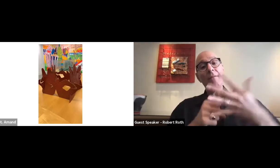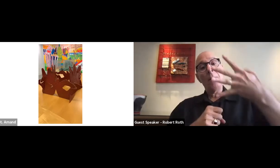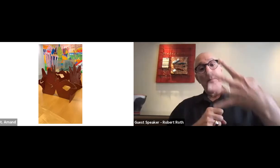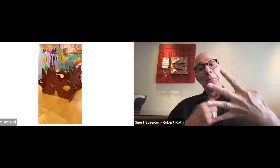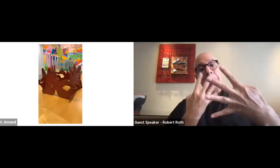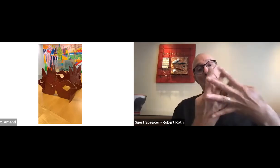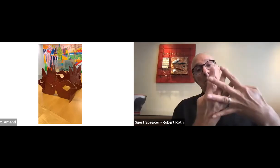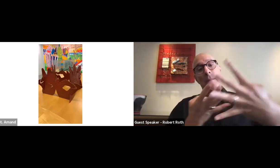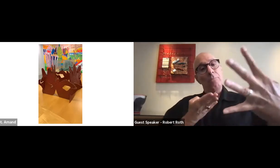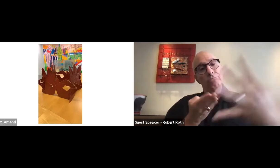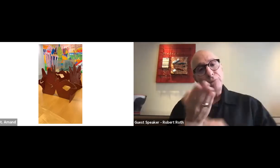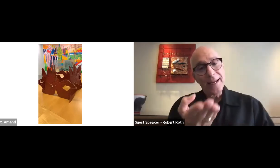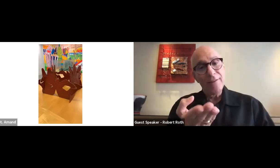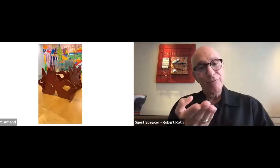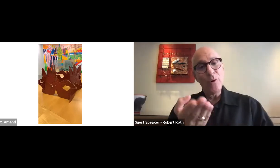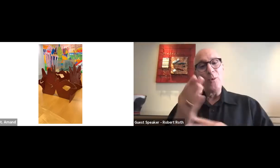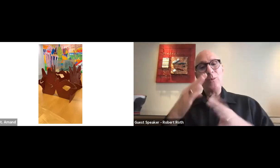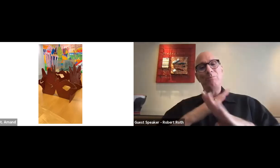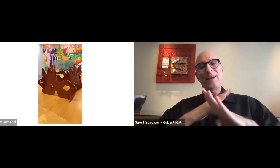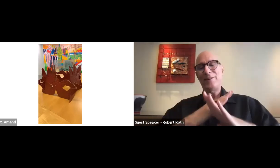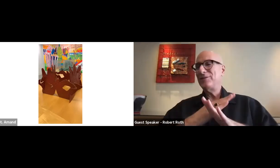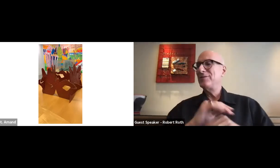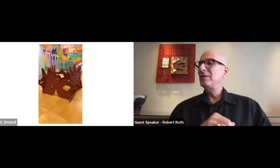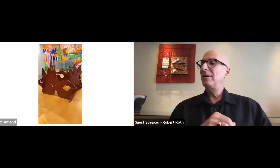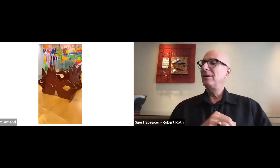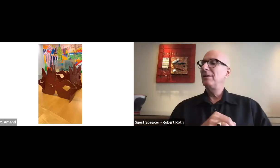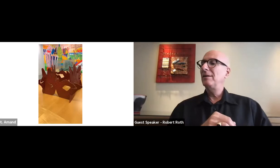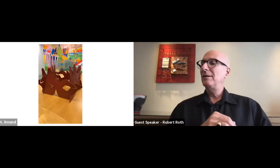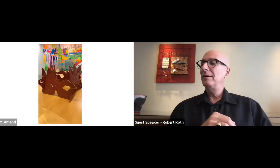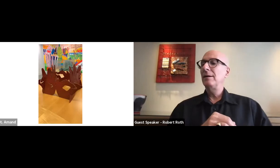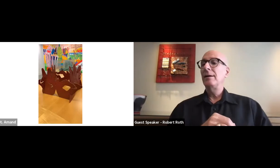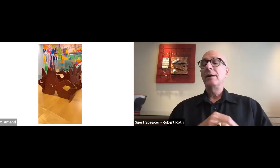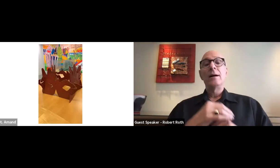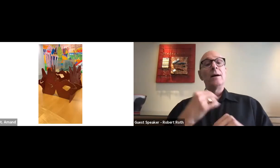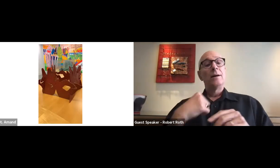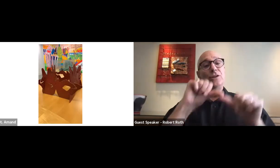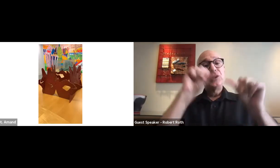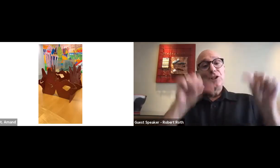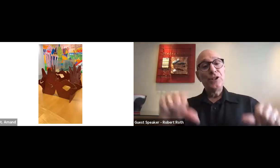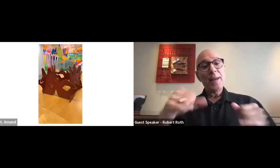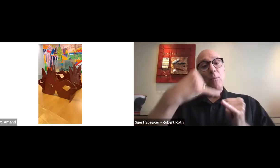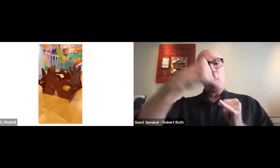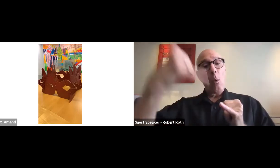that the grid was a symbol of opportunities to get through these barriers